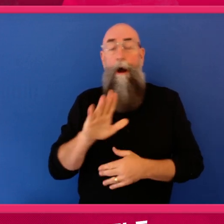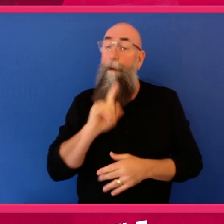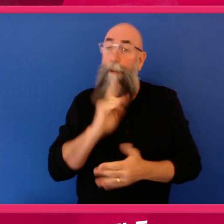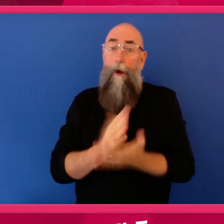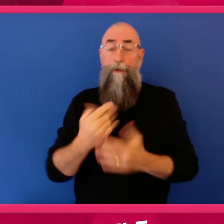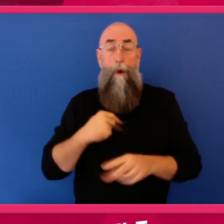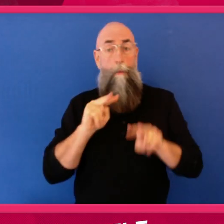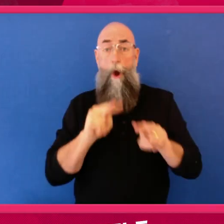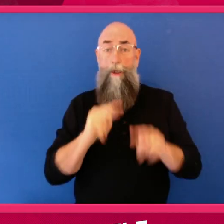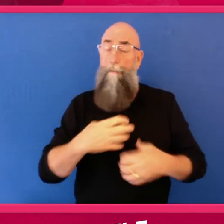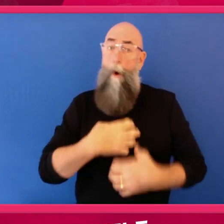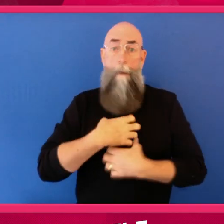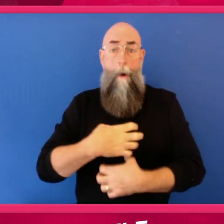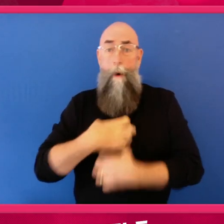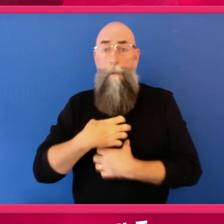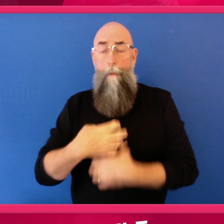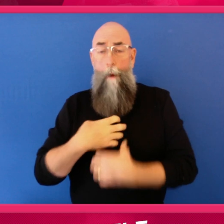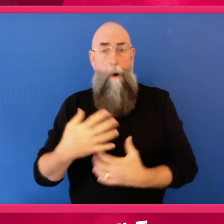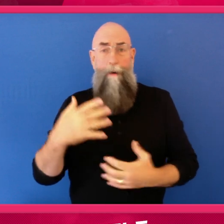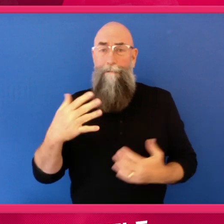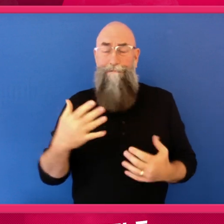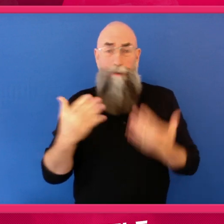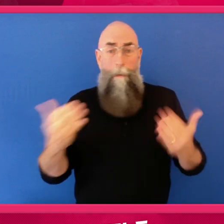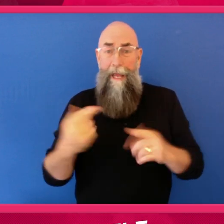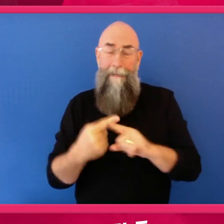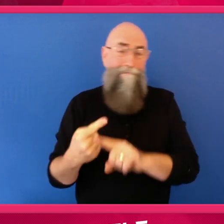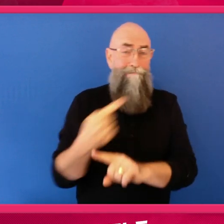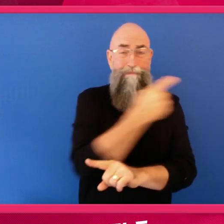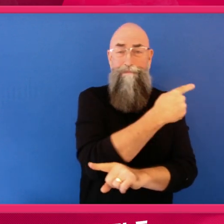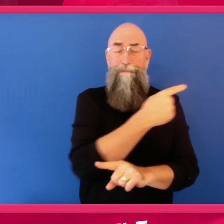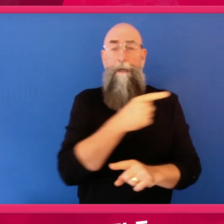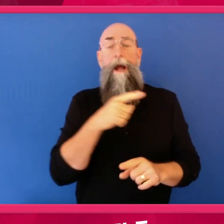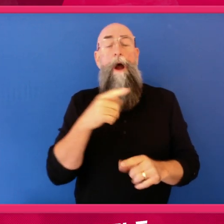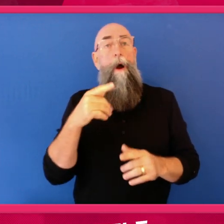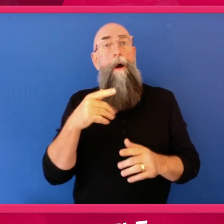used to seeing, the medal tally doesn't really exist. They try and keep that out of the psyche